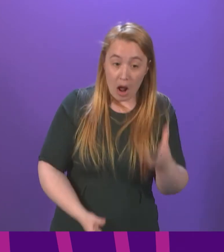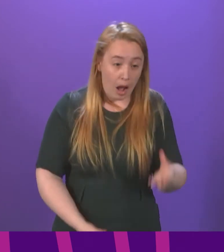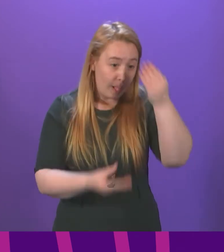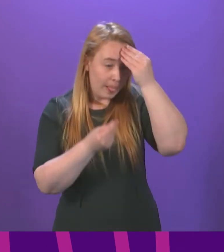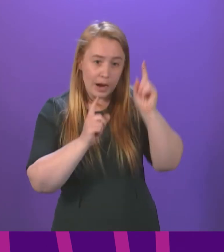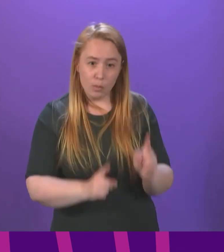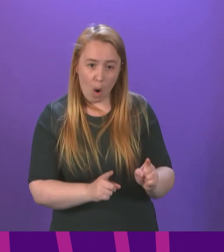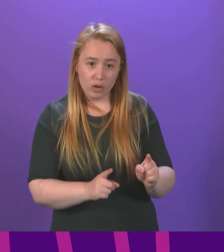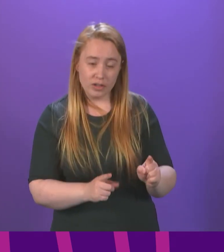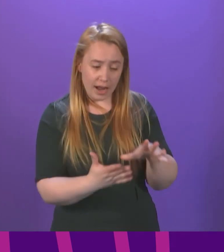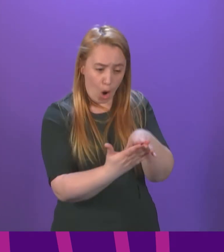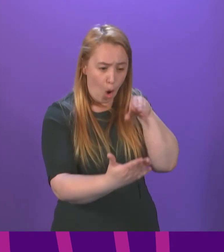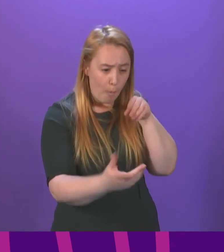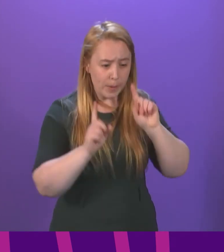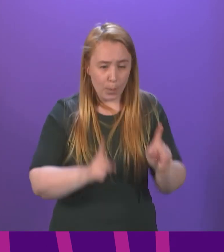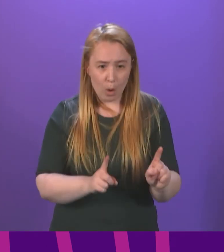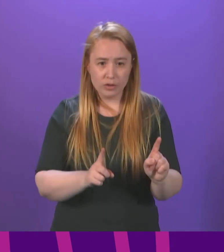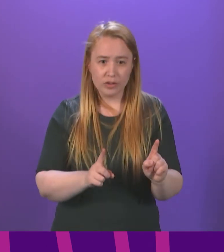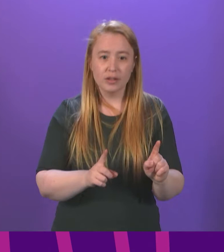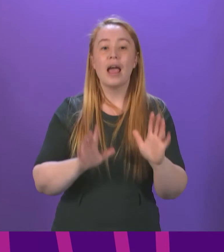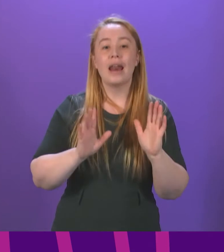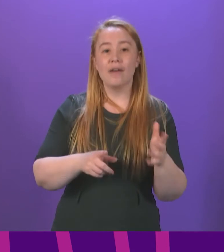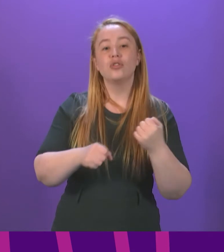we could replicate as quickly as possible.